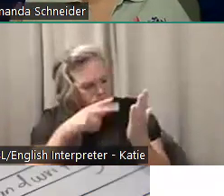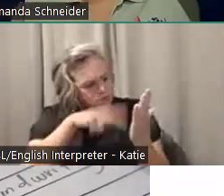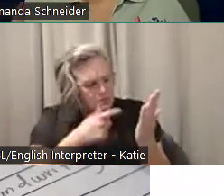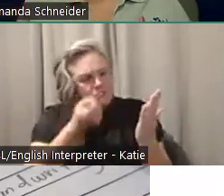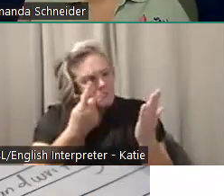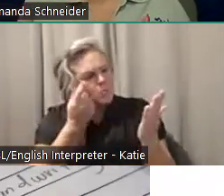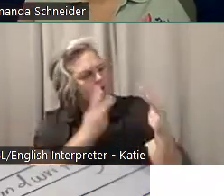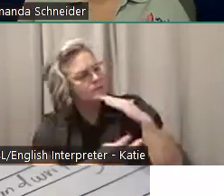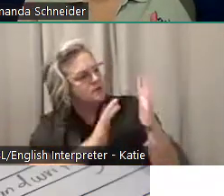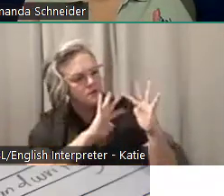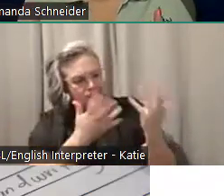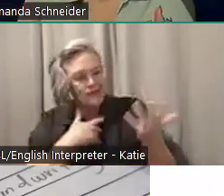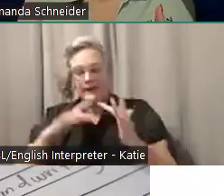When we read information on the internet,